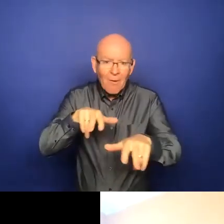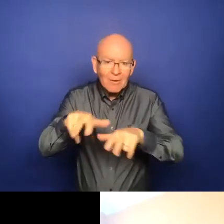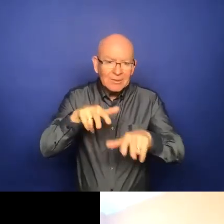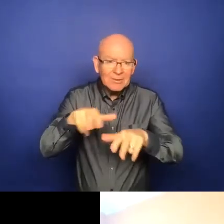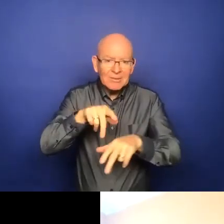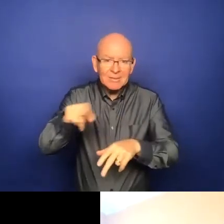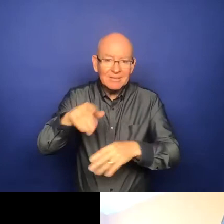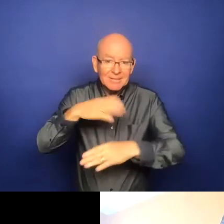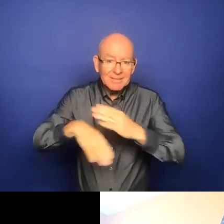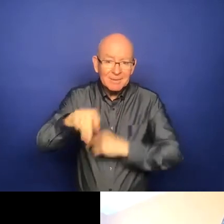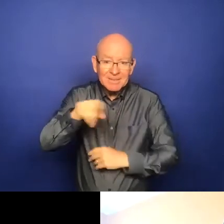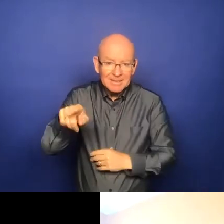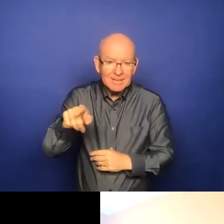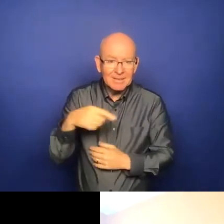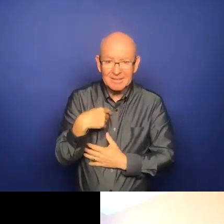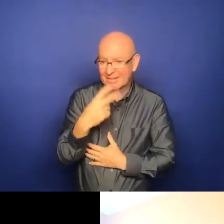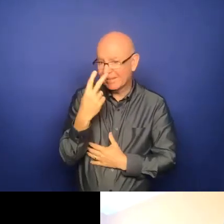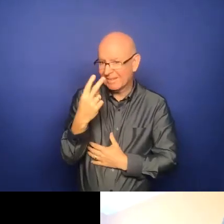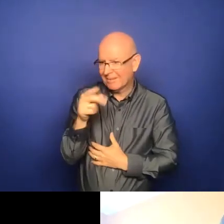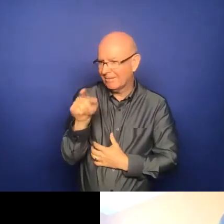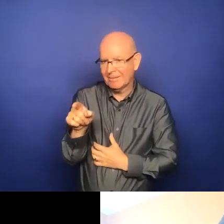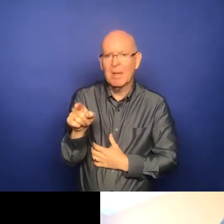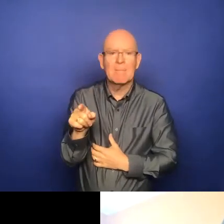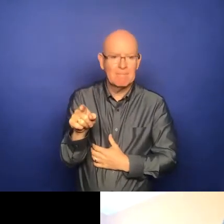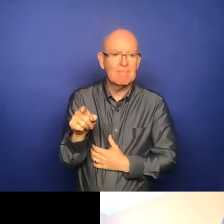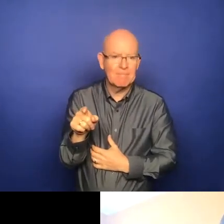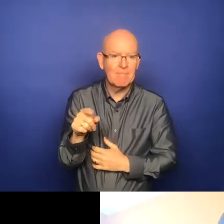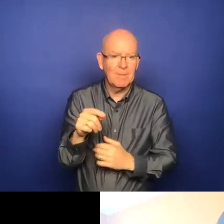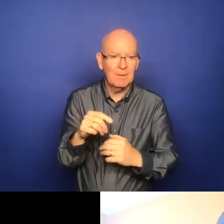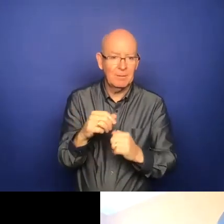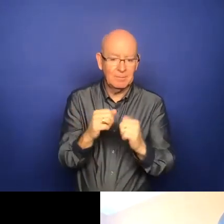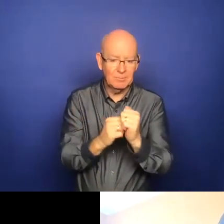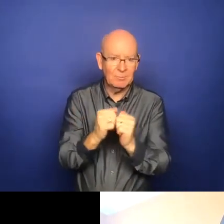Working Group. We have also collectively agreed on ensure